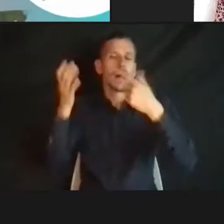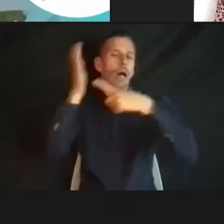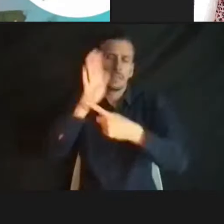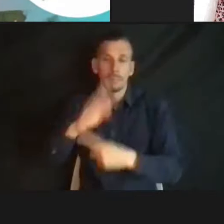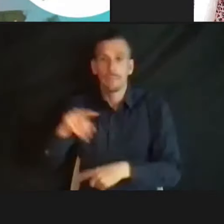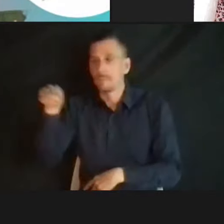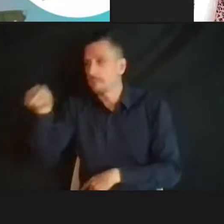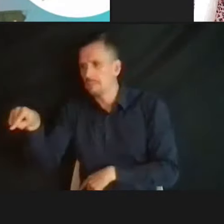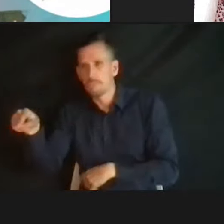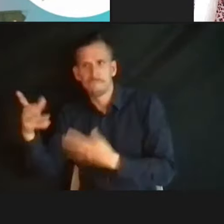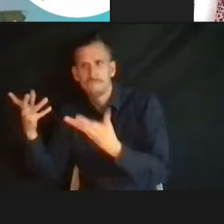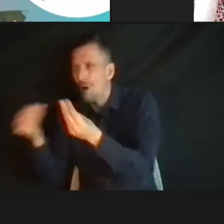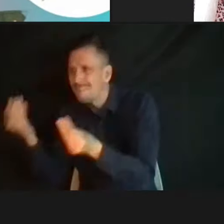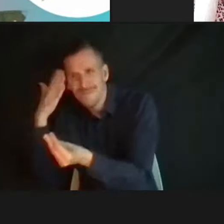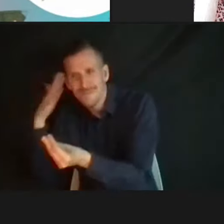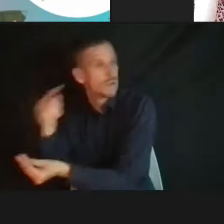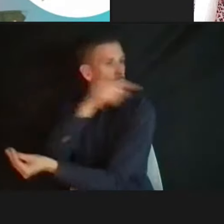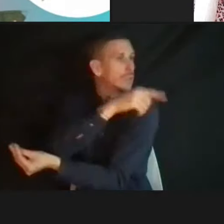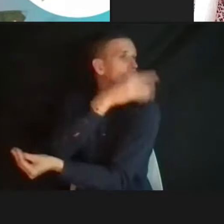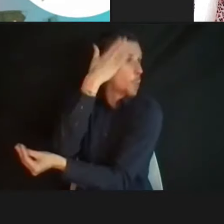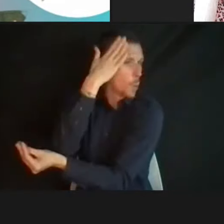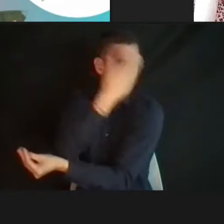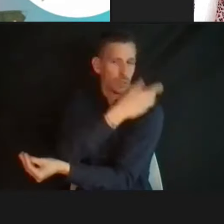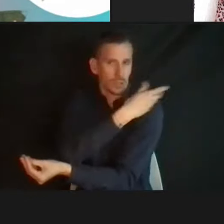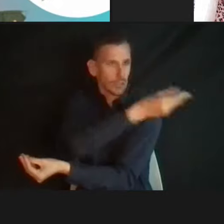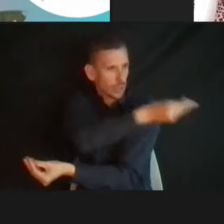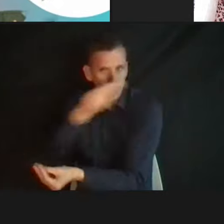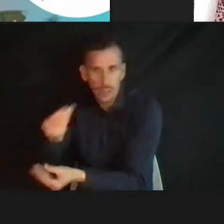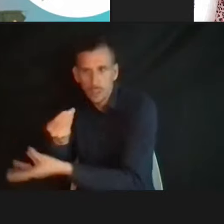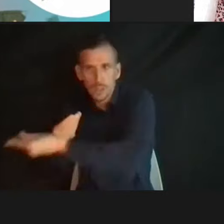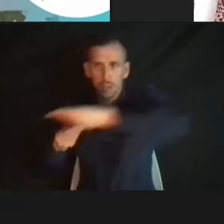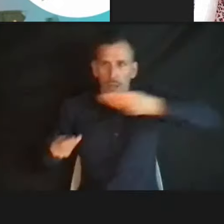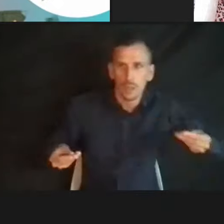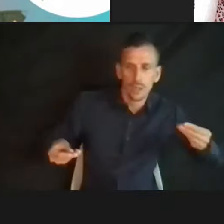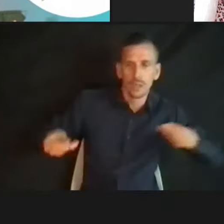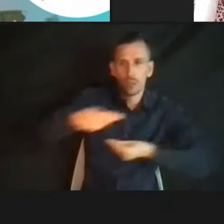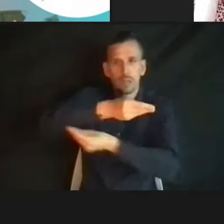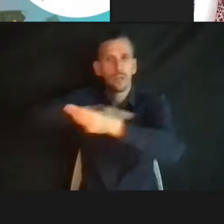platforms are very great. We should be able to talk to young entrepreneurs in Latin America,